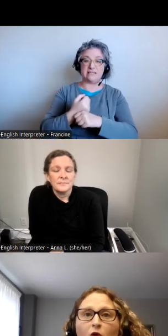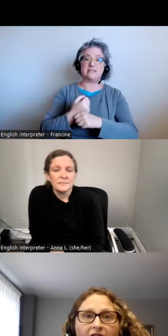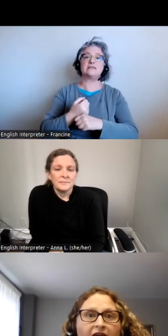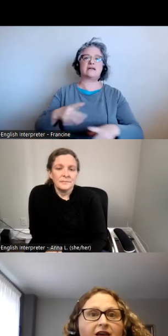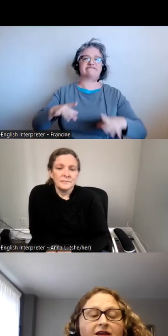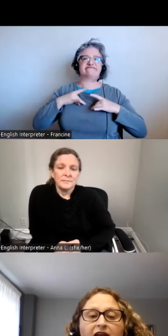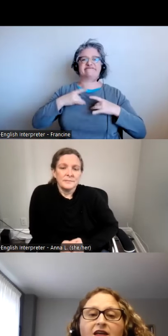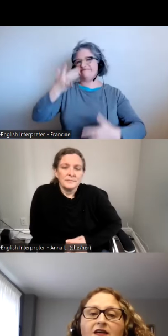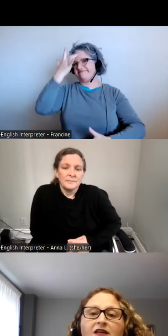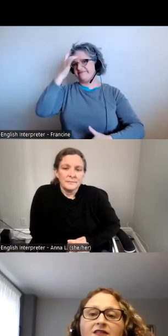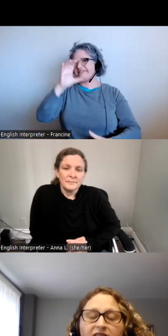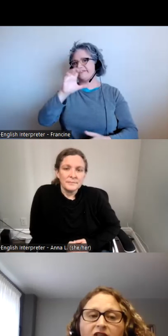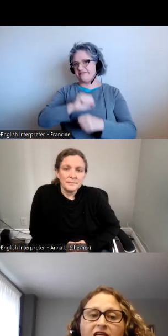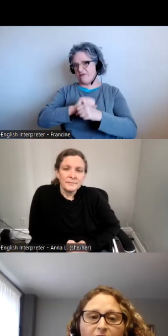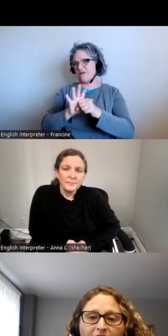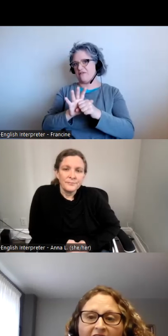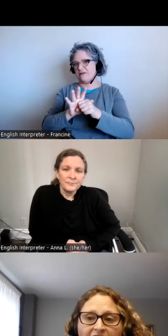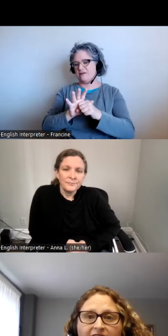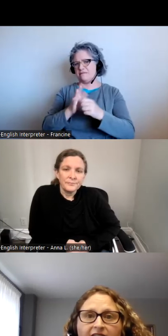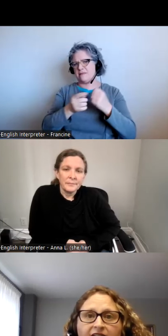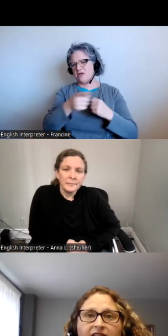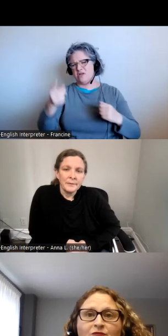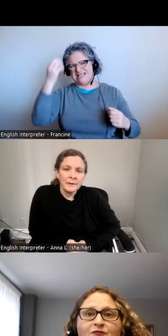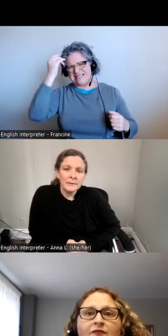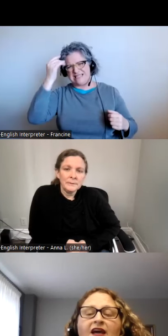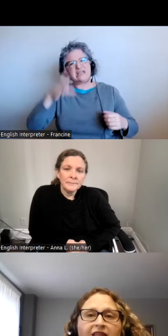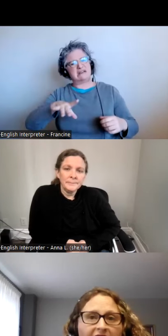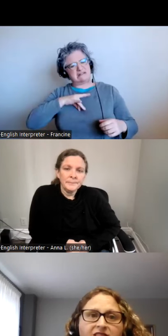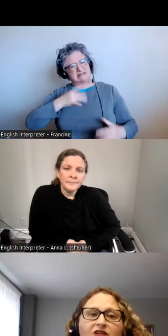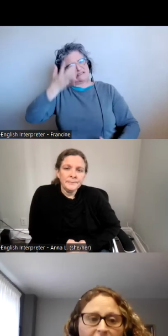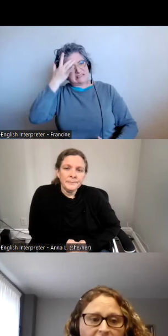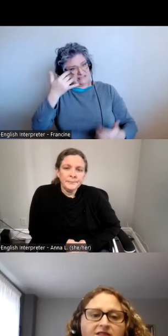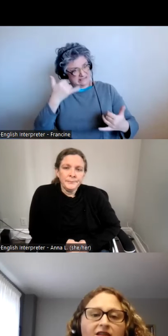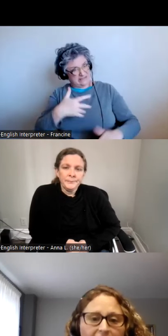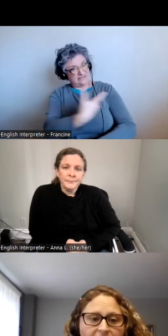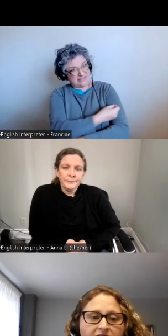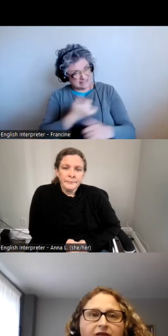A lot of children and adults have had Covid-19 by now. And